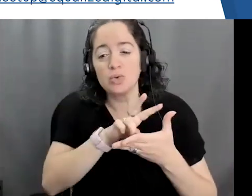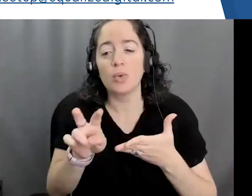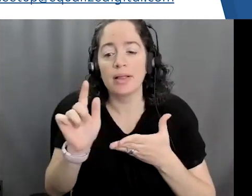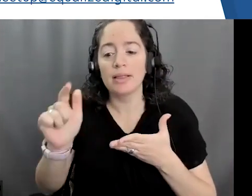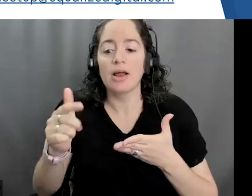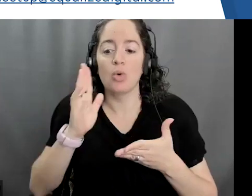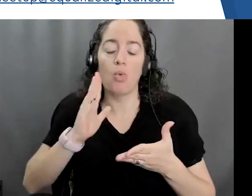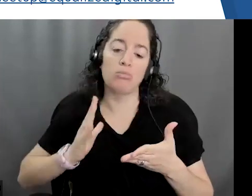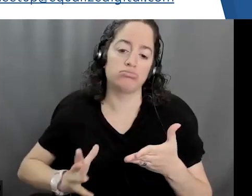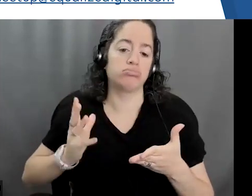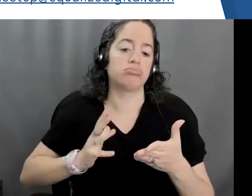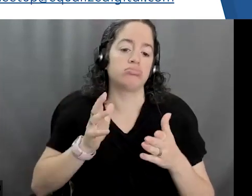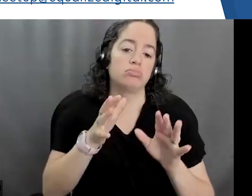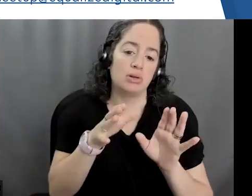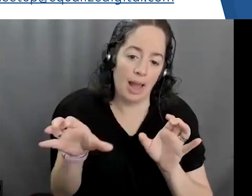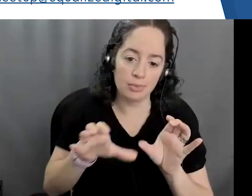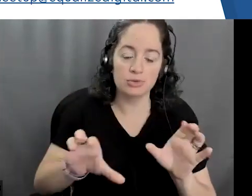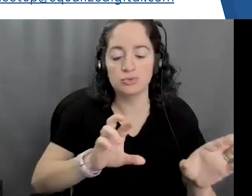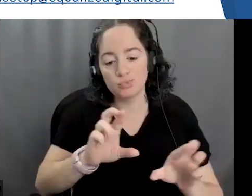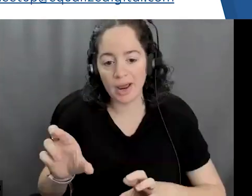and then we will post up the recording on our website.